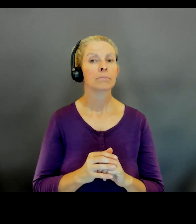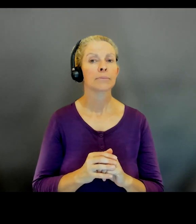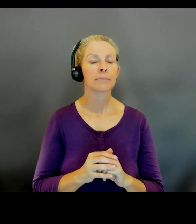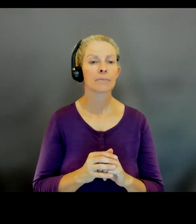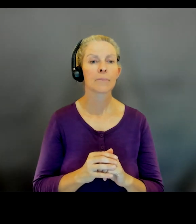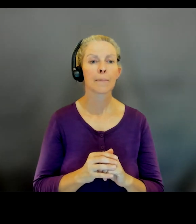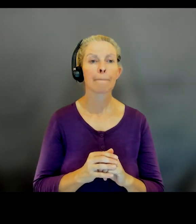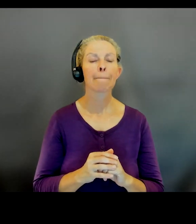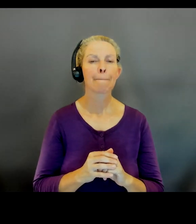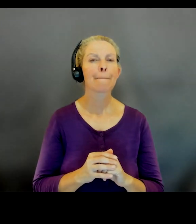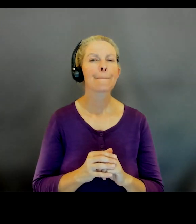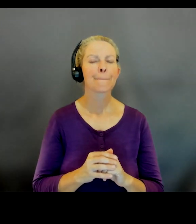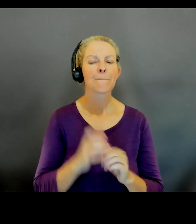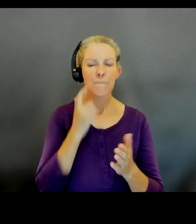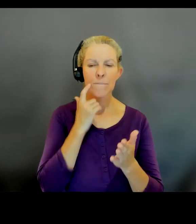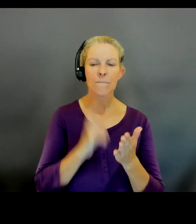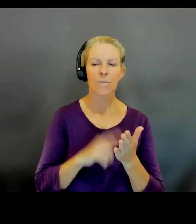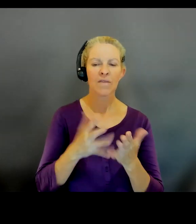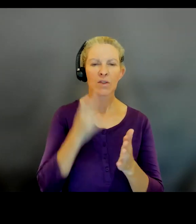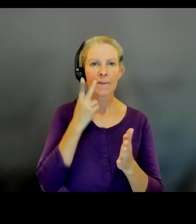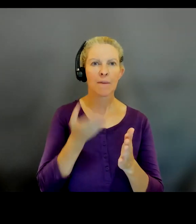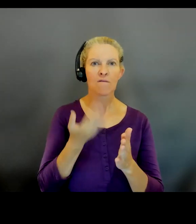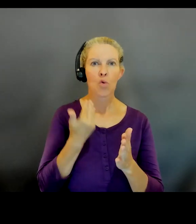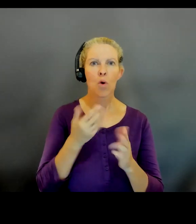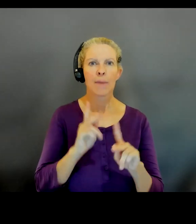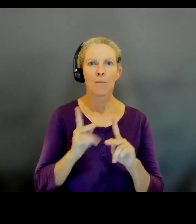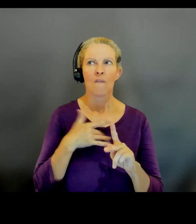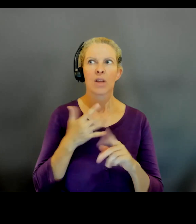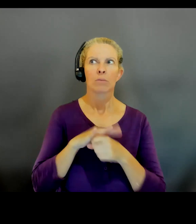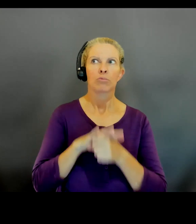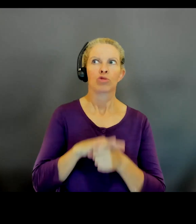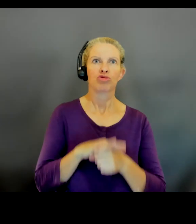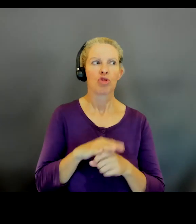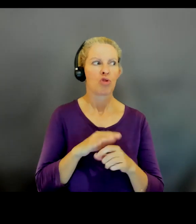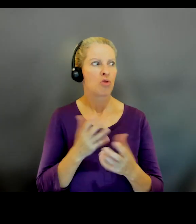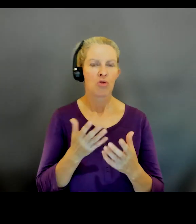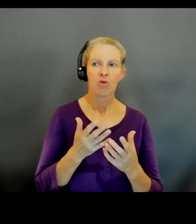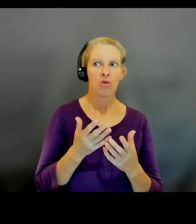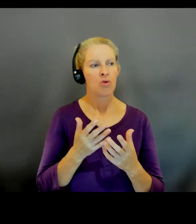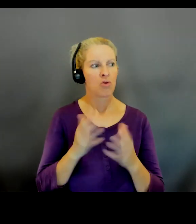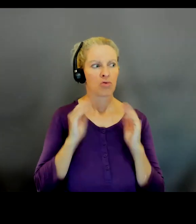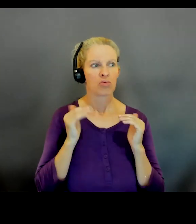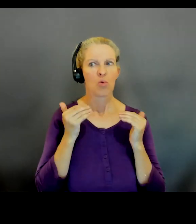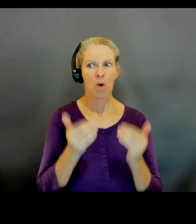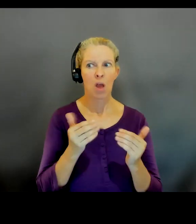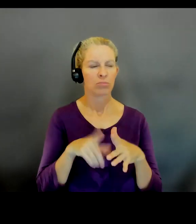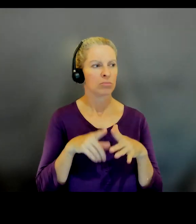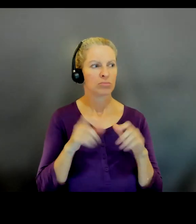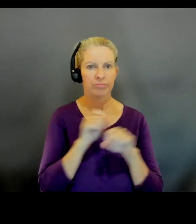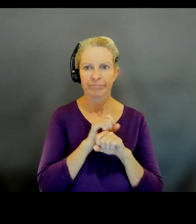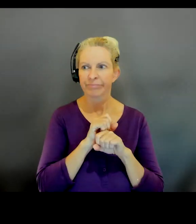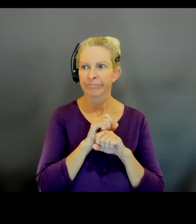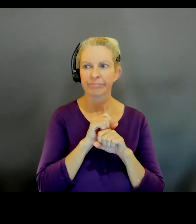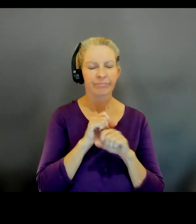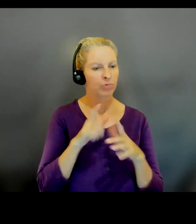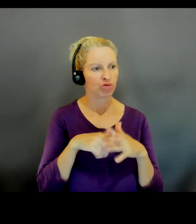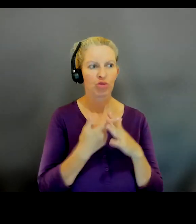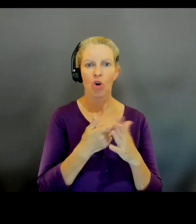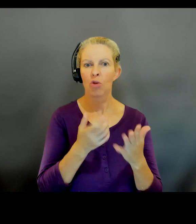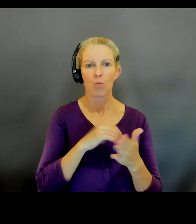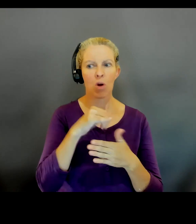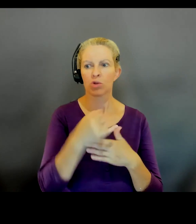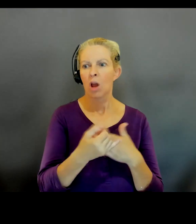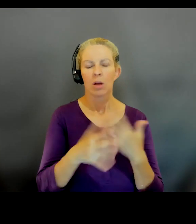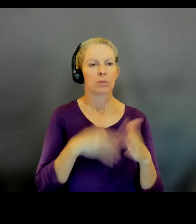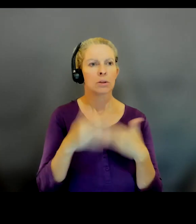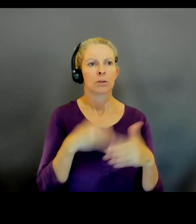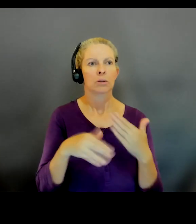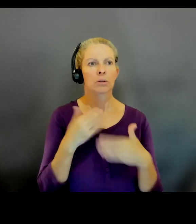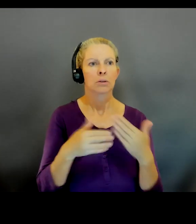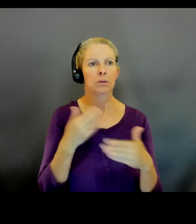pressured to go live when there are critical bugs still in the system, and this is where you want to